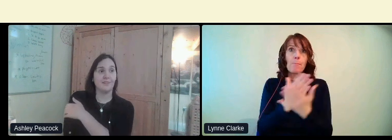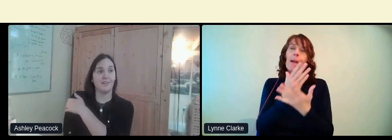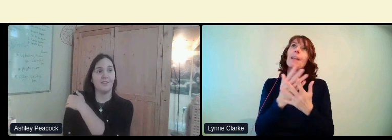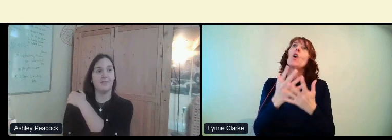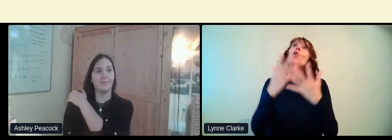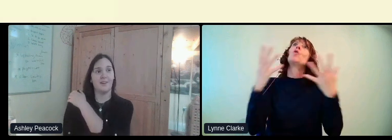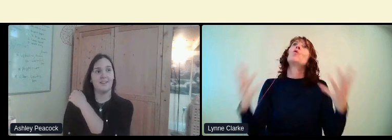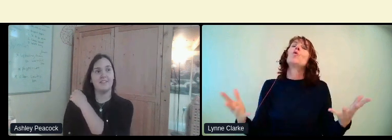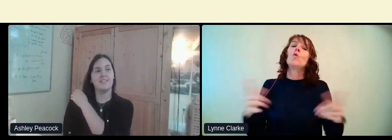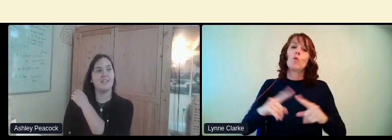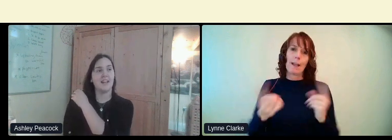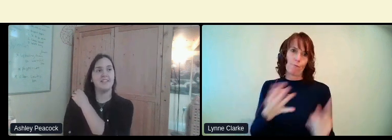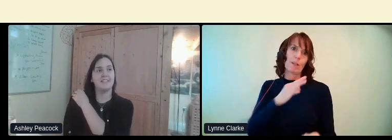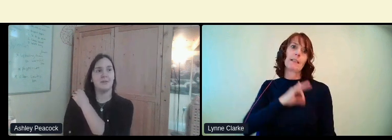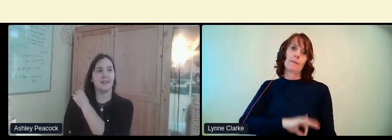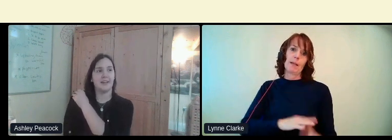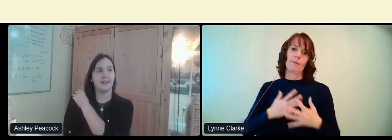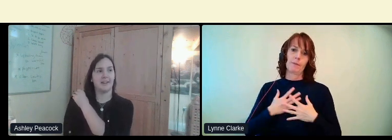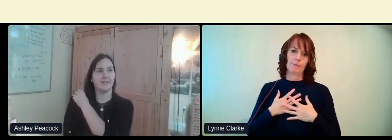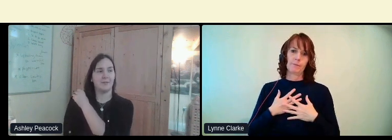Silence is okay everyone.